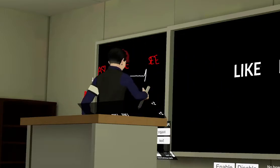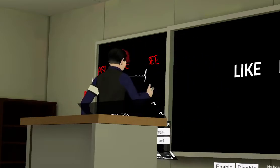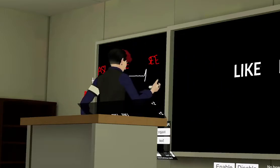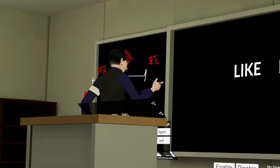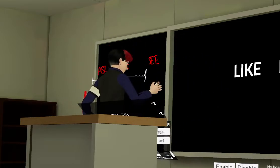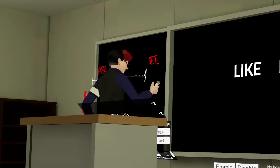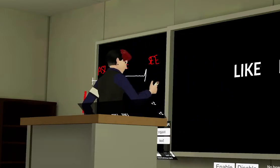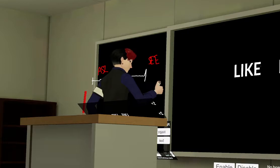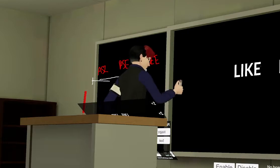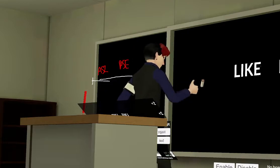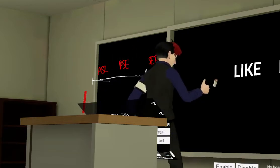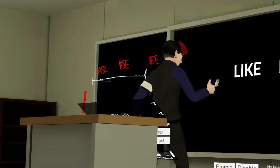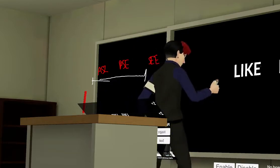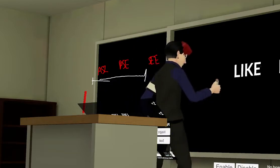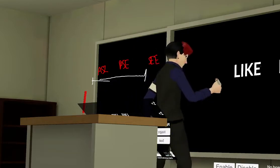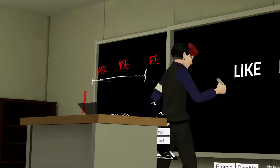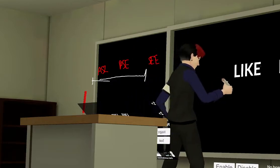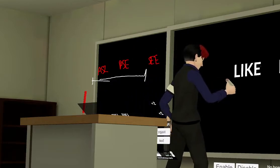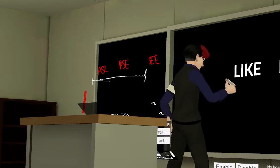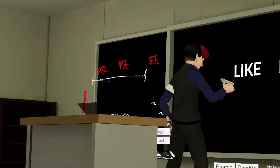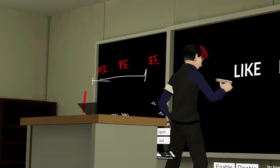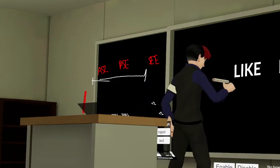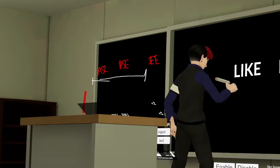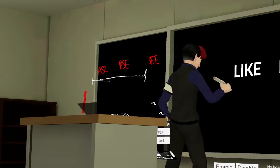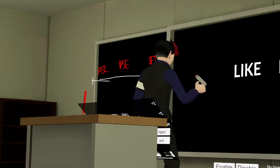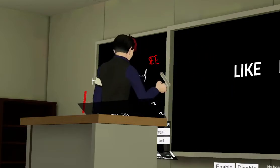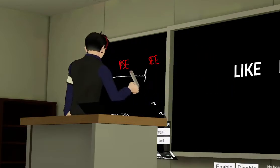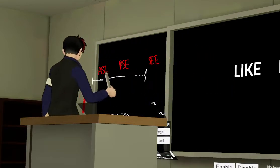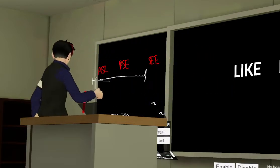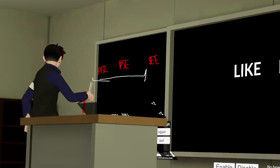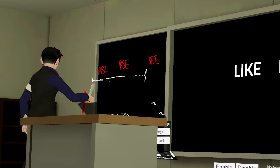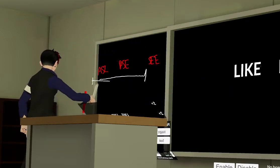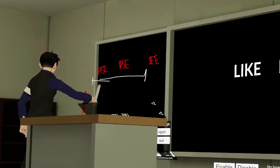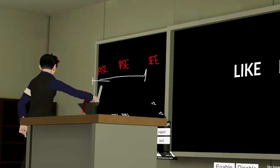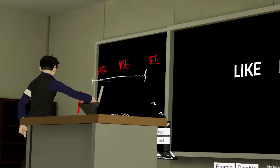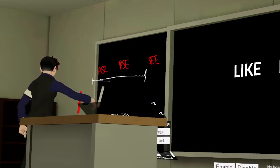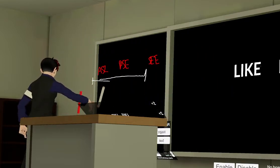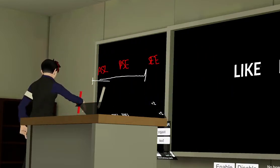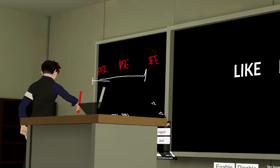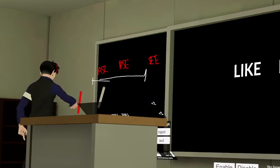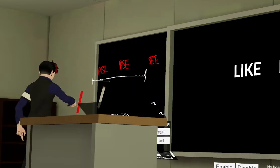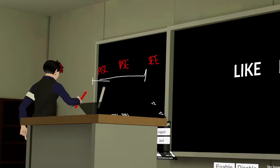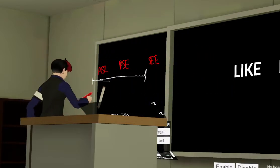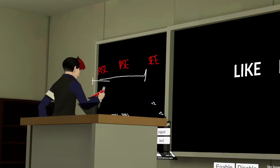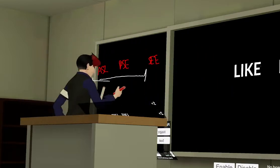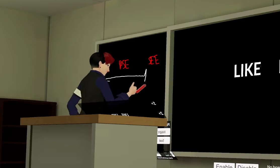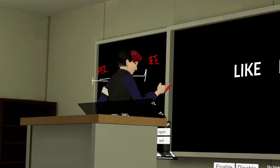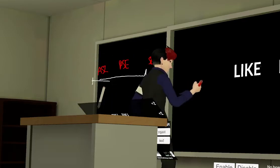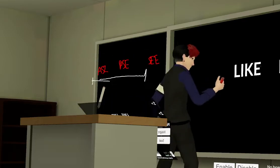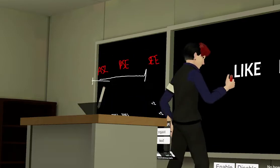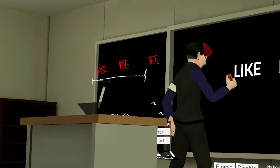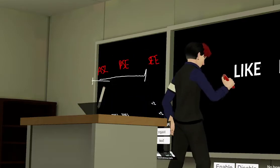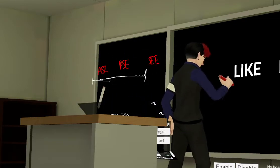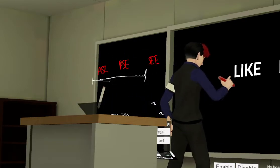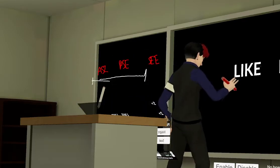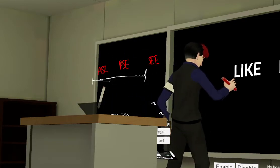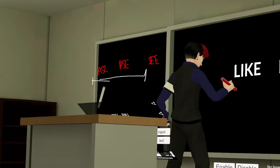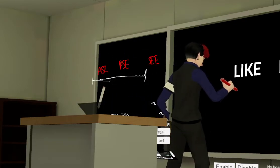Alatnet : like saying same for like and then like love you for like or something